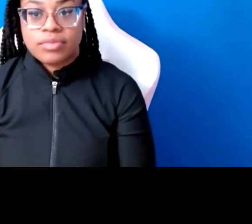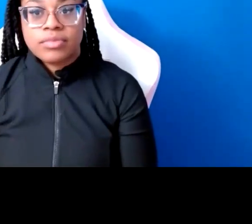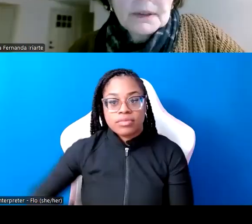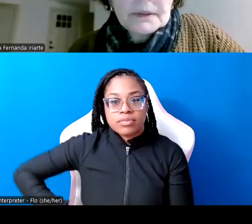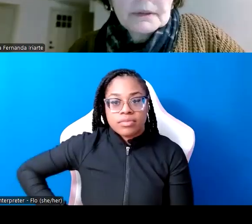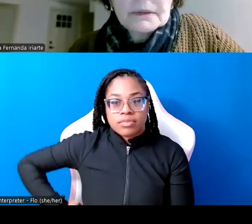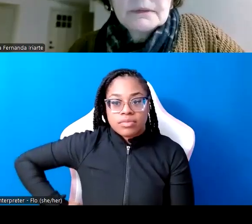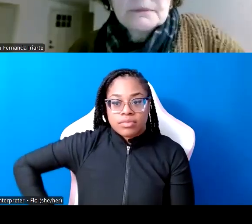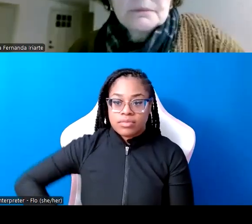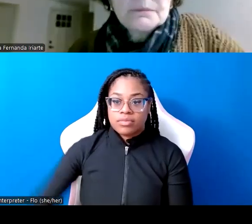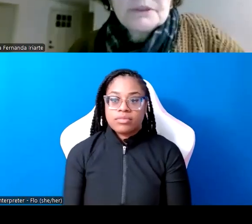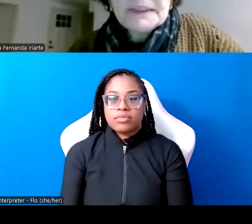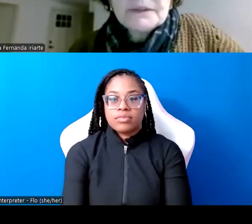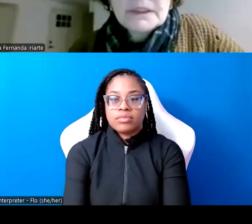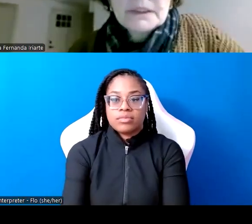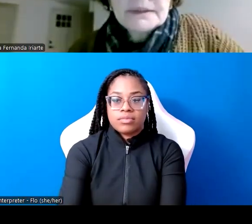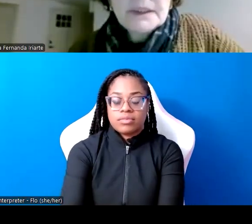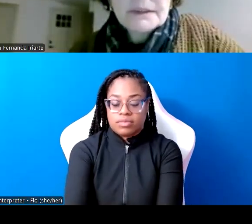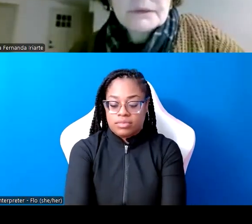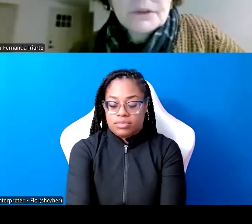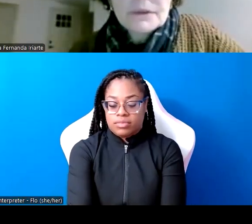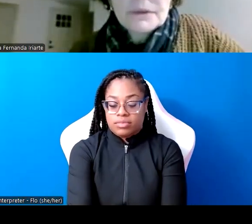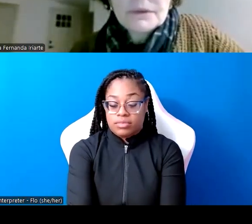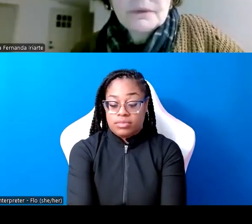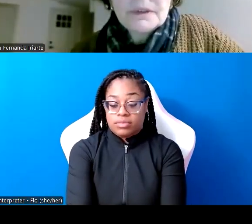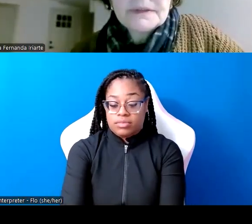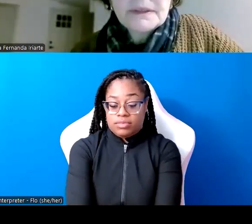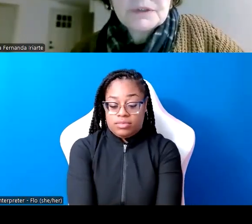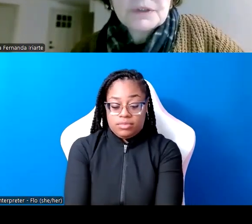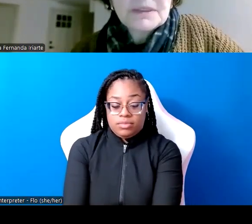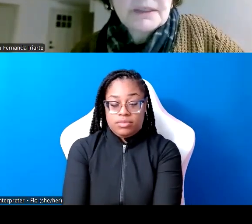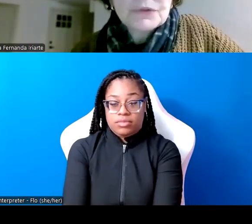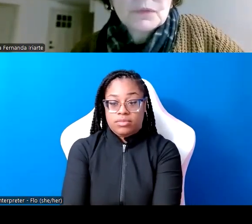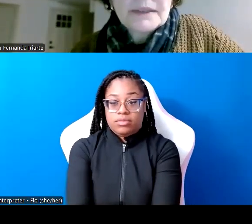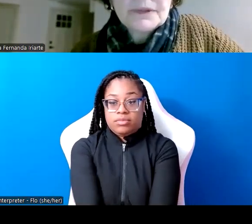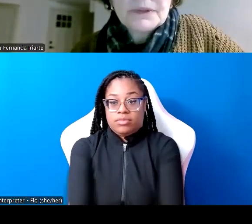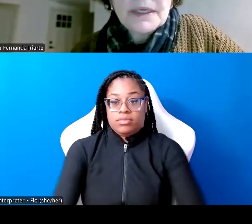So moving on to the Self-Determination waiver.